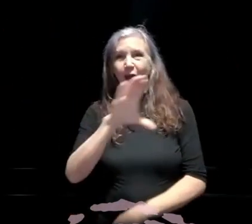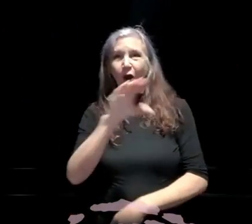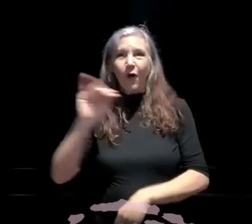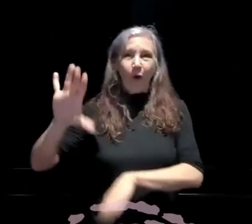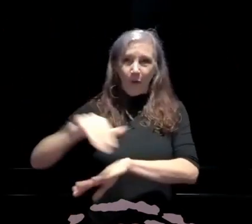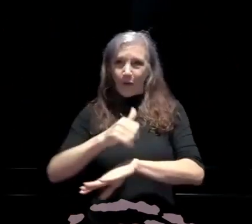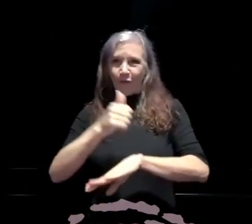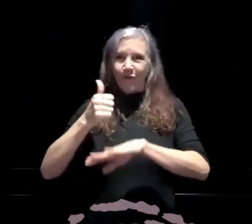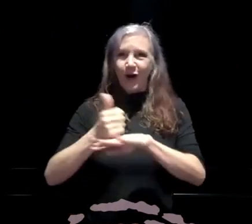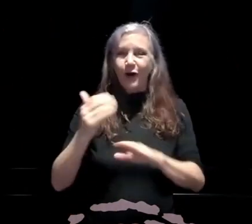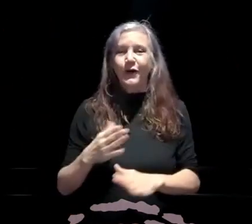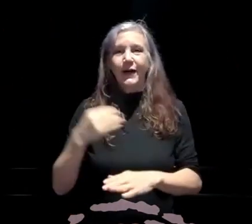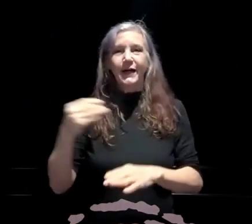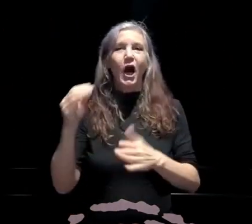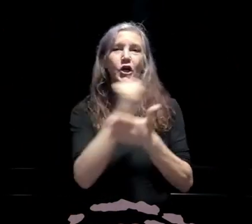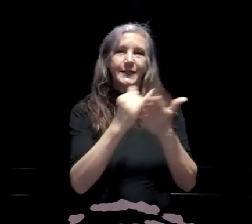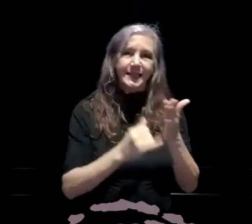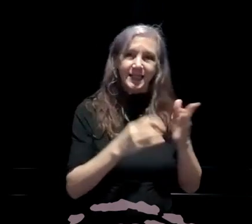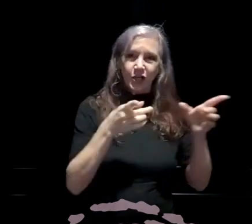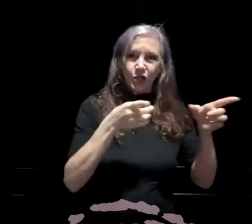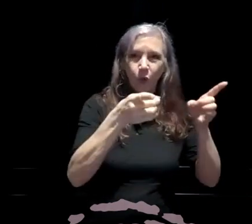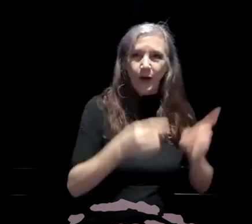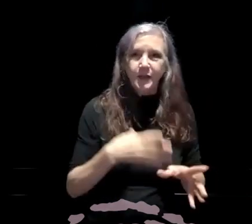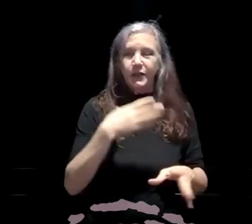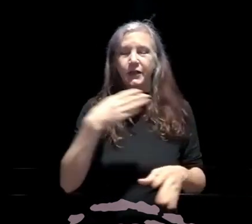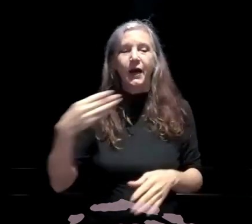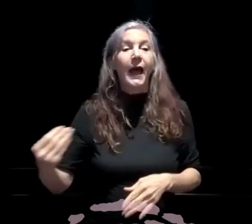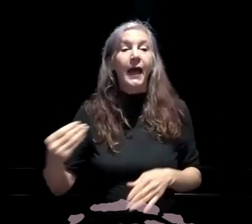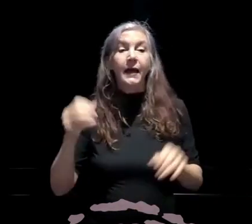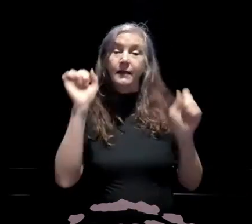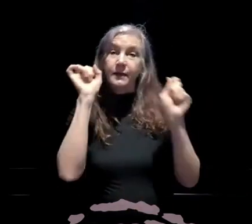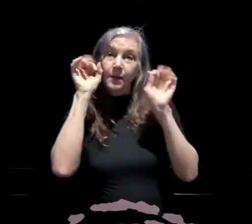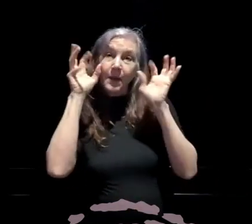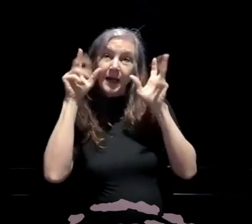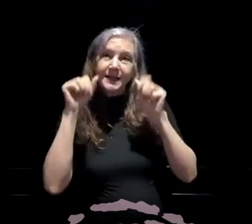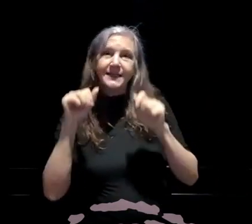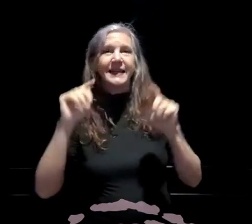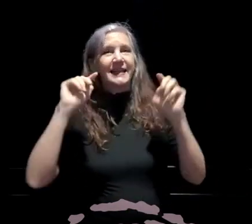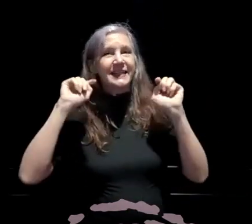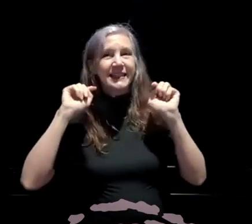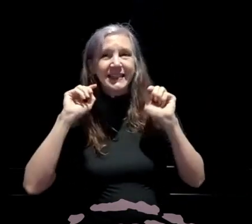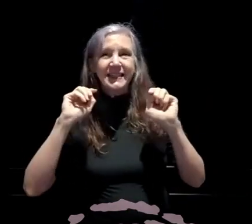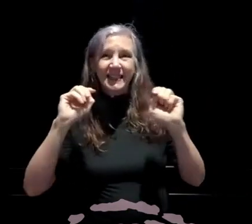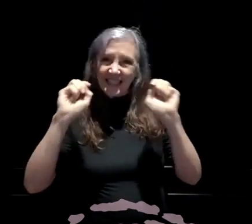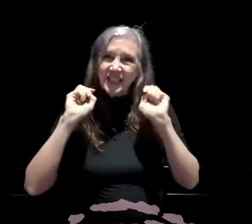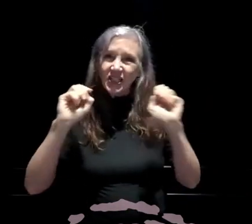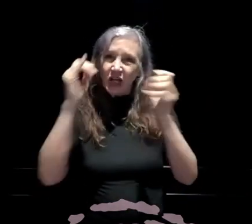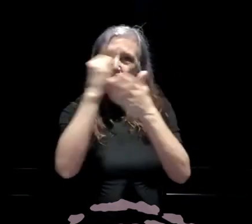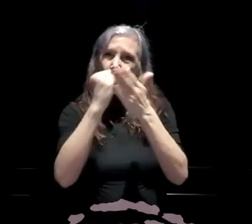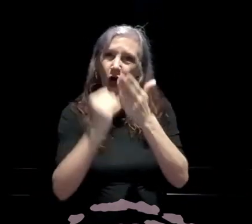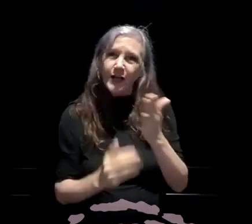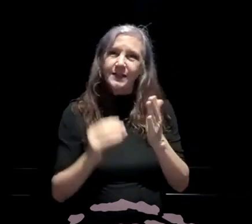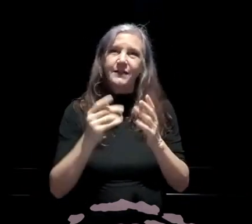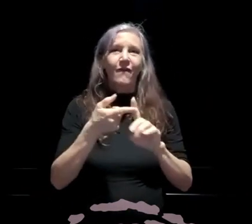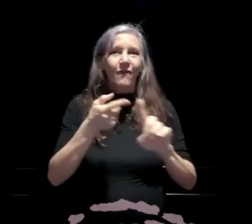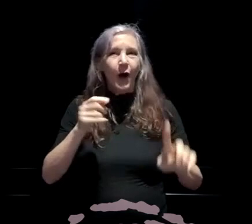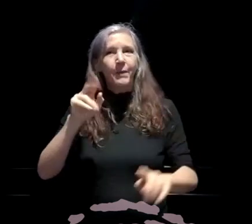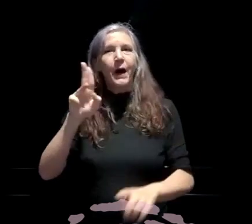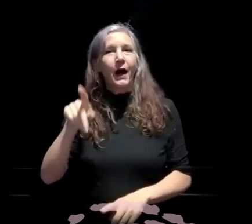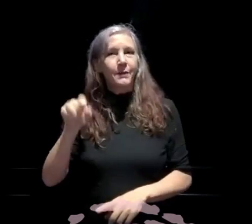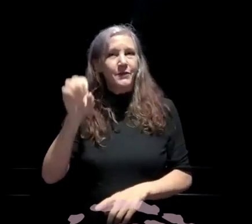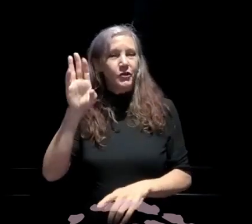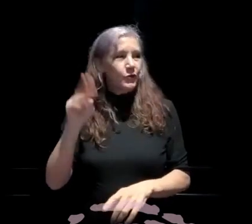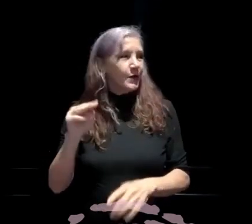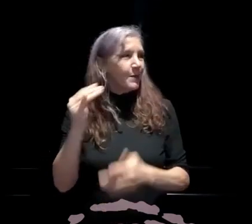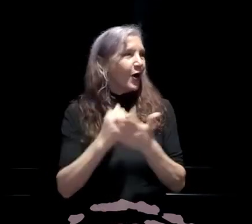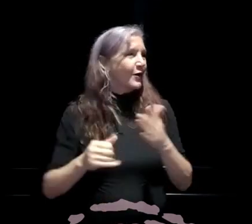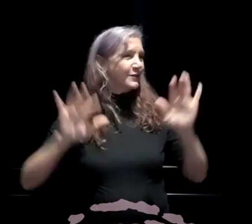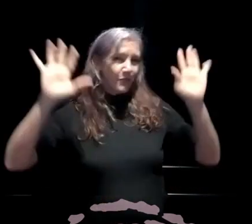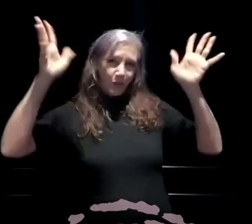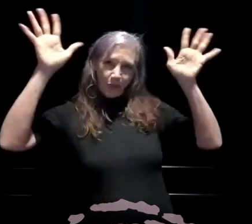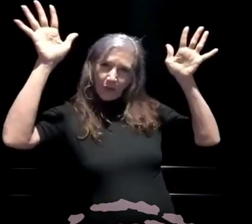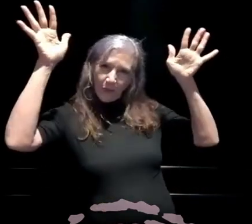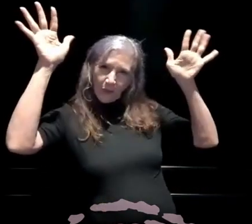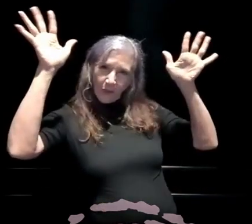Co-founder and artistic director and the amazing teaching artists of upstream arts one more time.